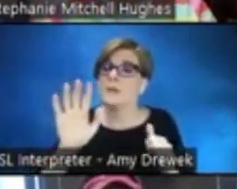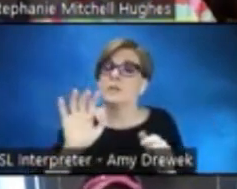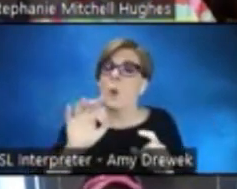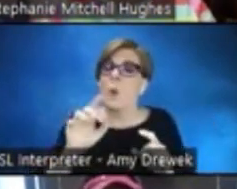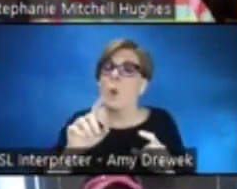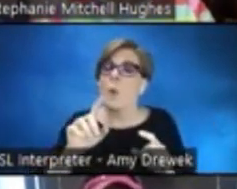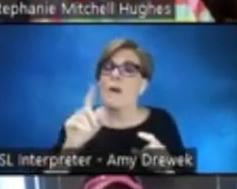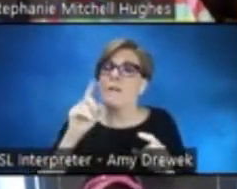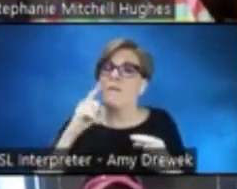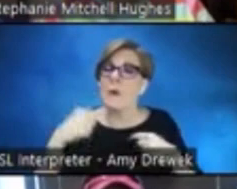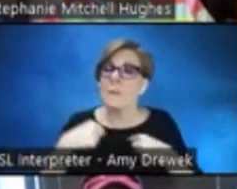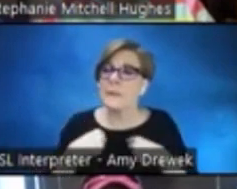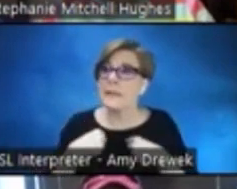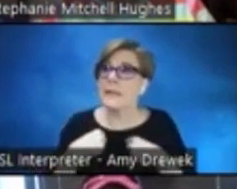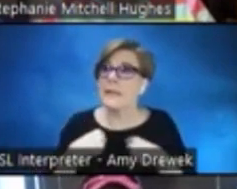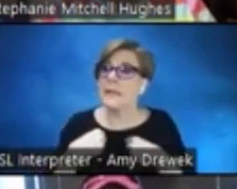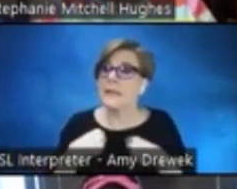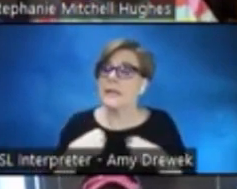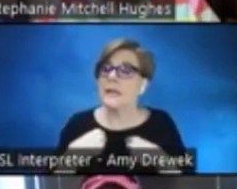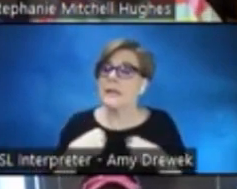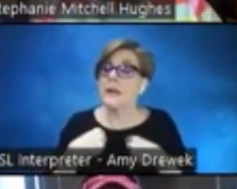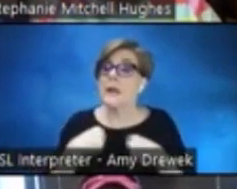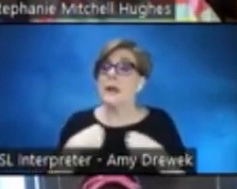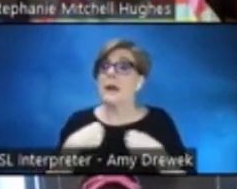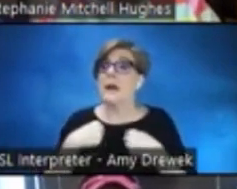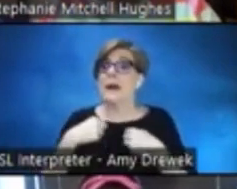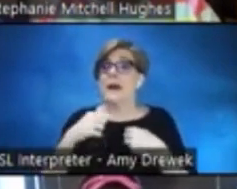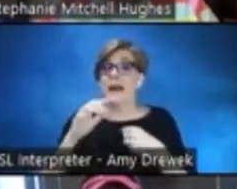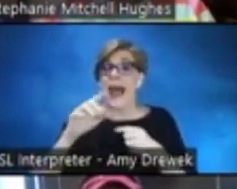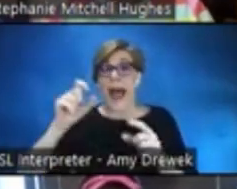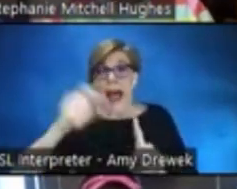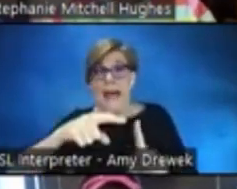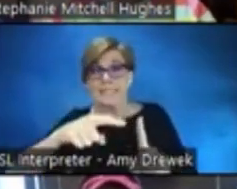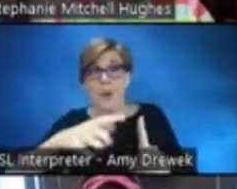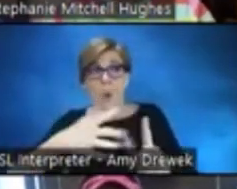THE WRONG QUESTION IS NOT WHAT ARE THE SIGNS?